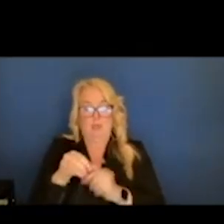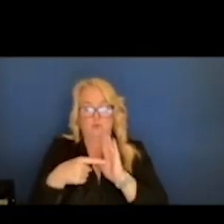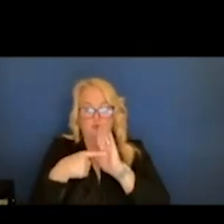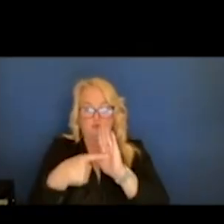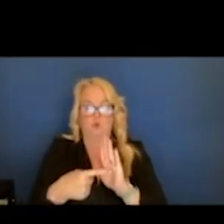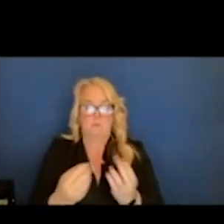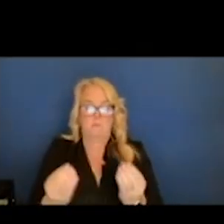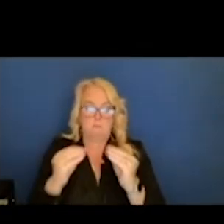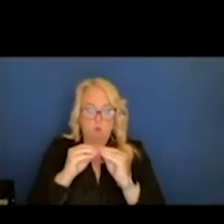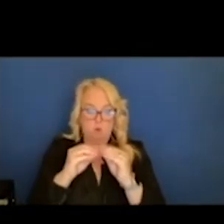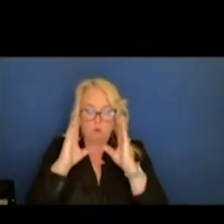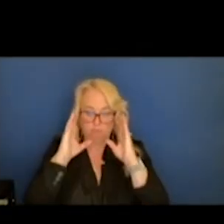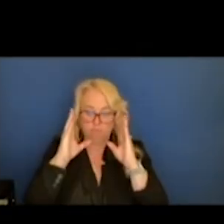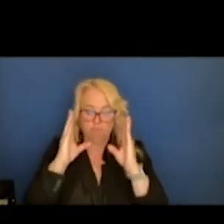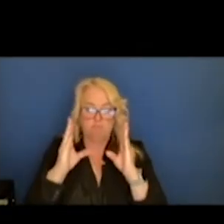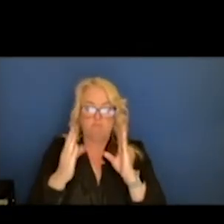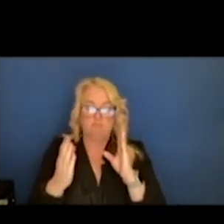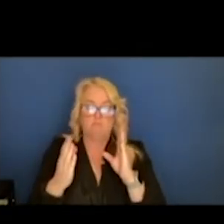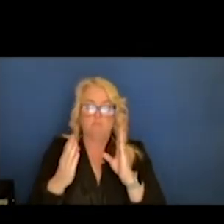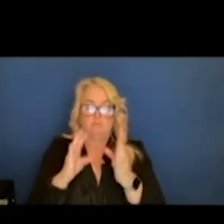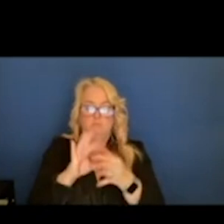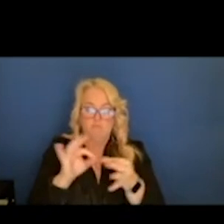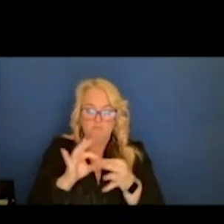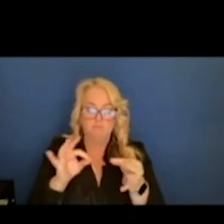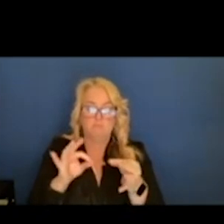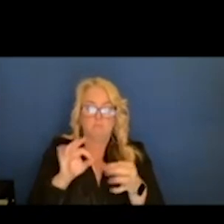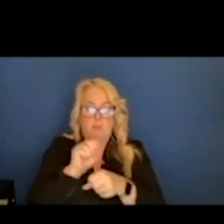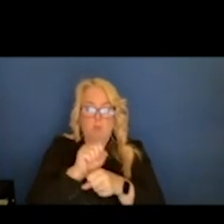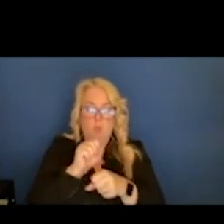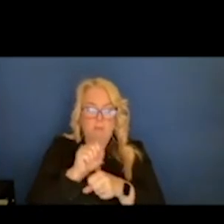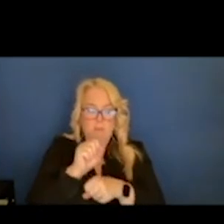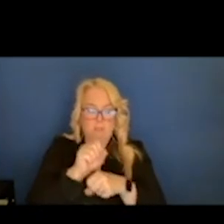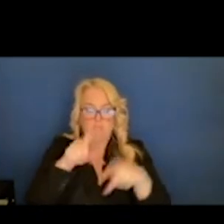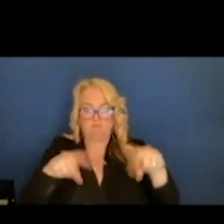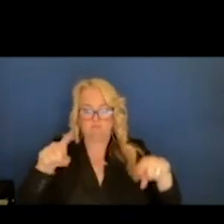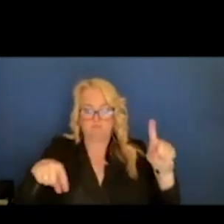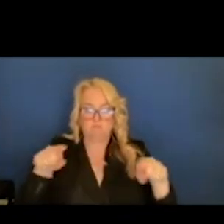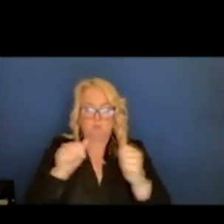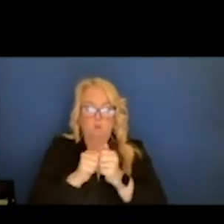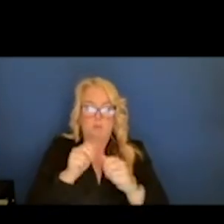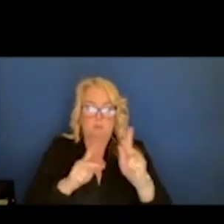attention to addressing employment disparities for individuals with disabilities by prioritizing